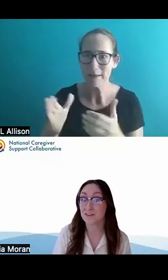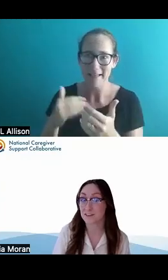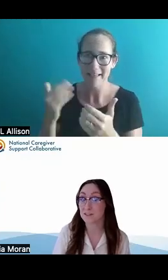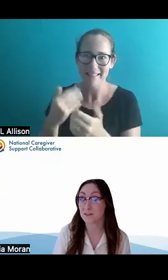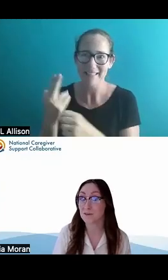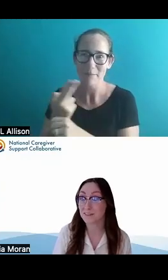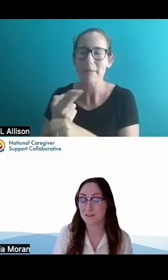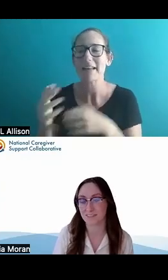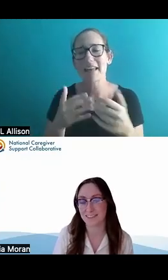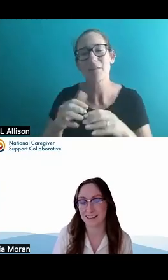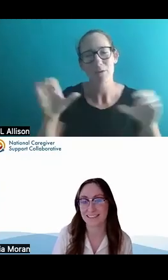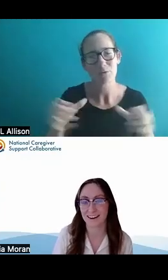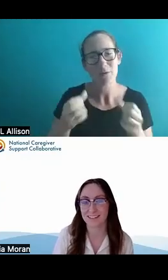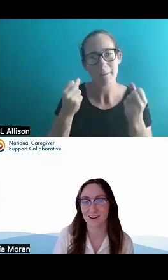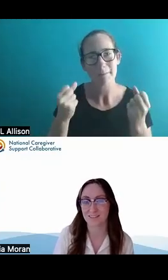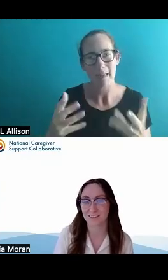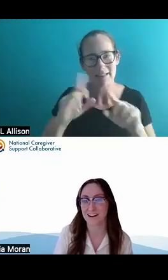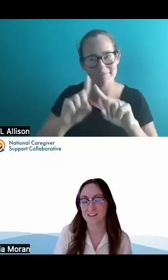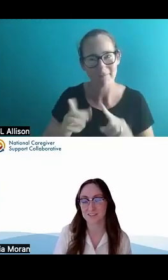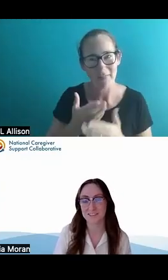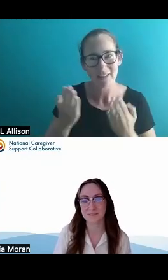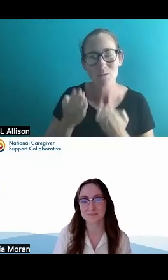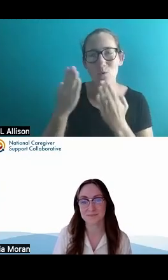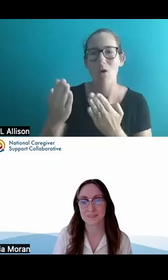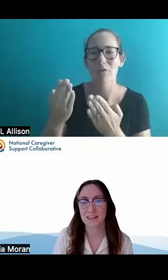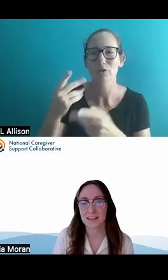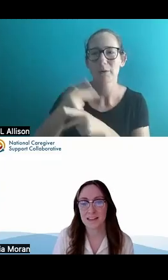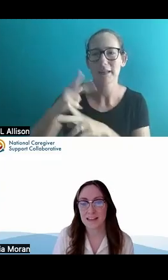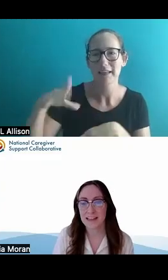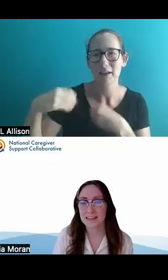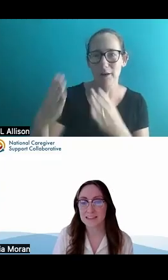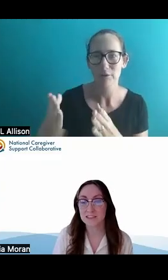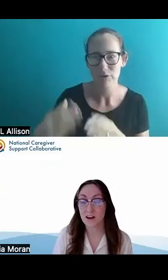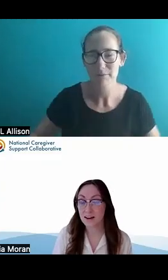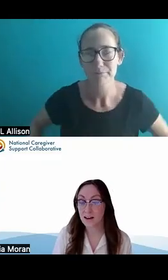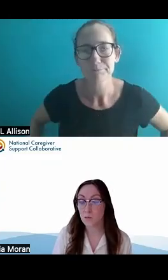though they are doing quite a few different things there to offer to caregivers. Donna,